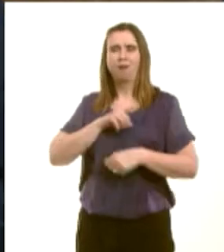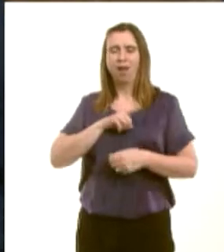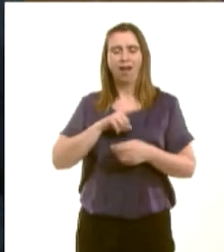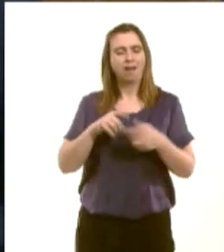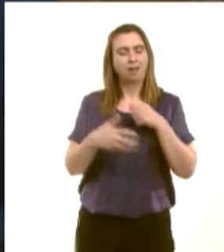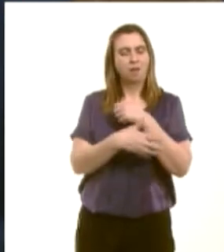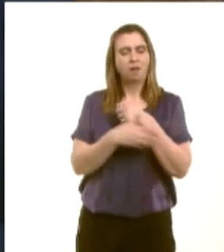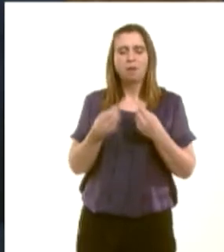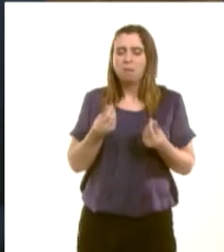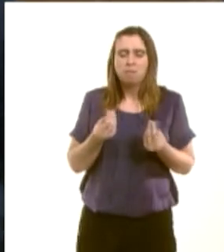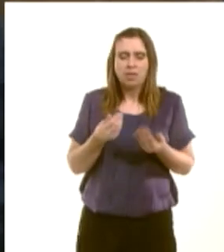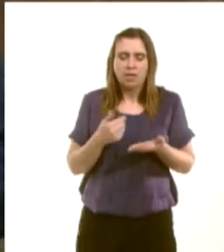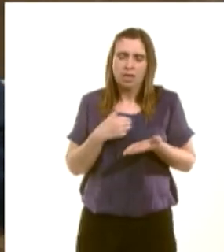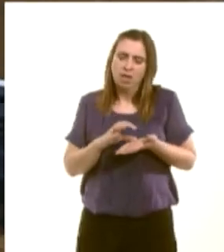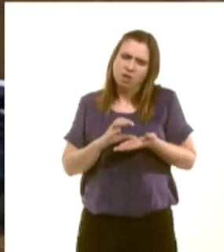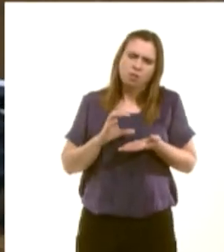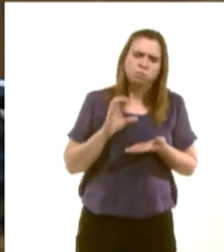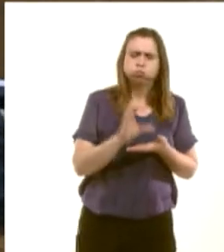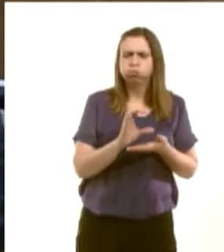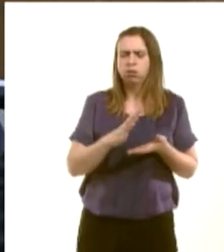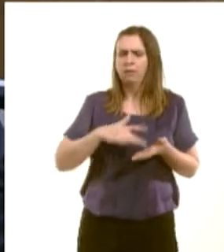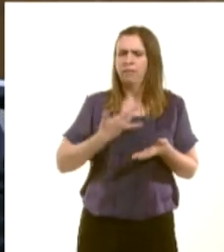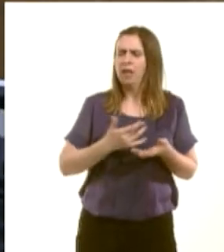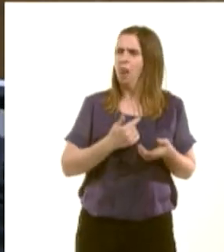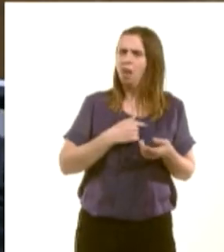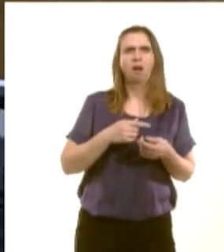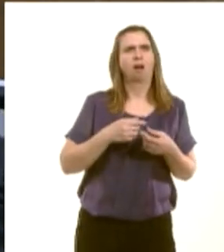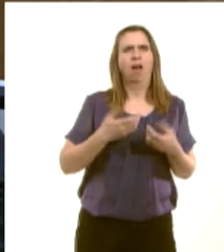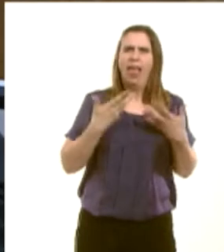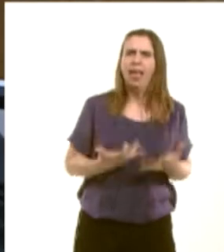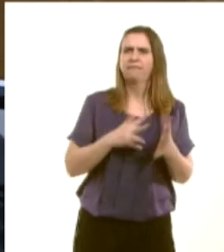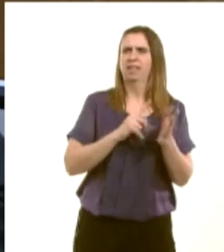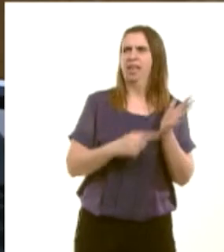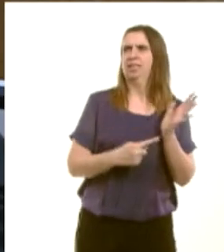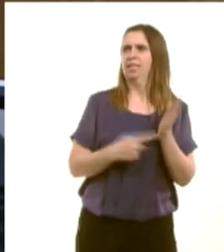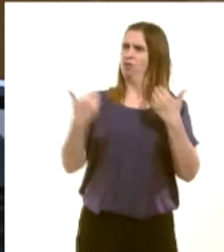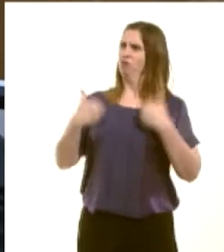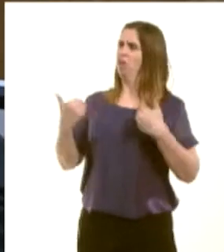proportion of their income if they are poorer, and I notice that, as we have seen tax cuts